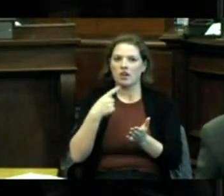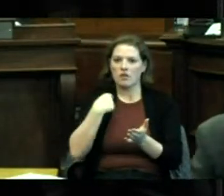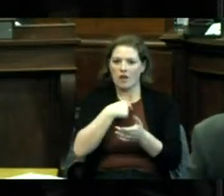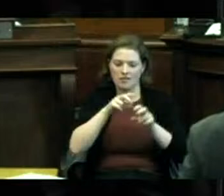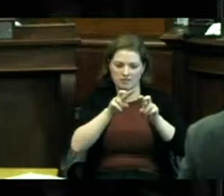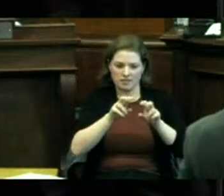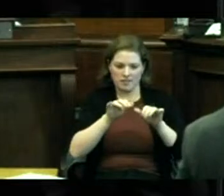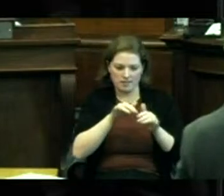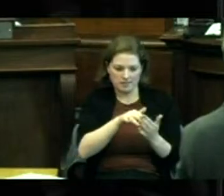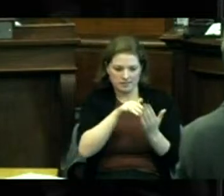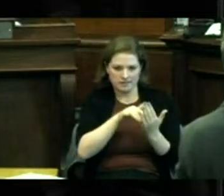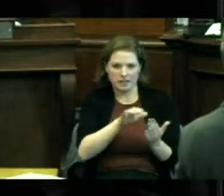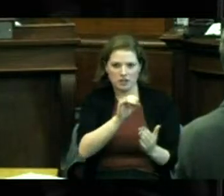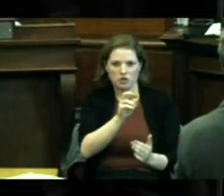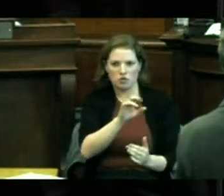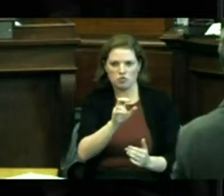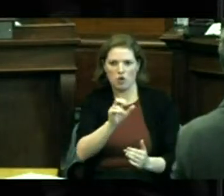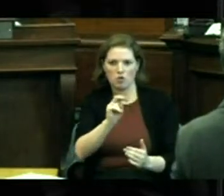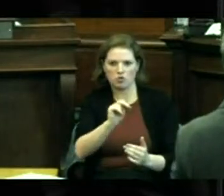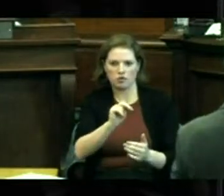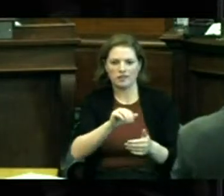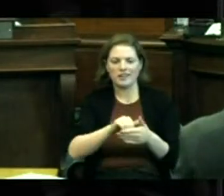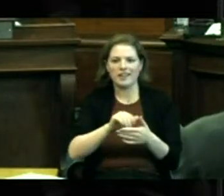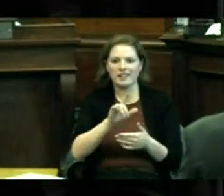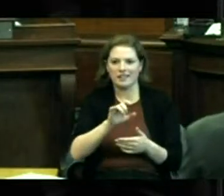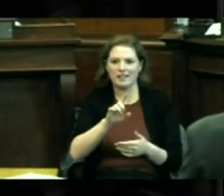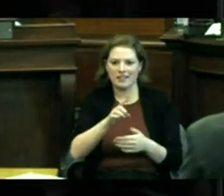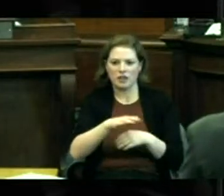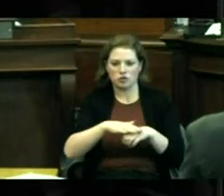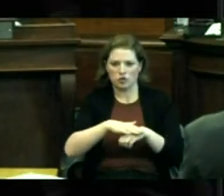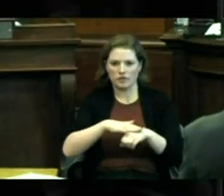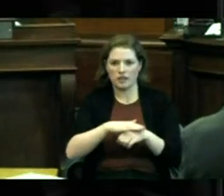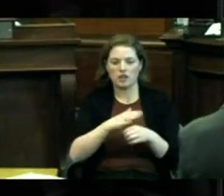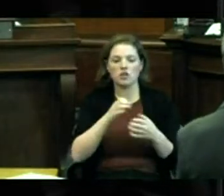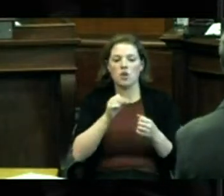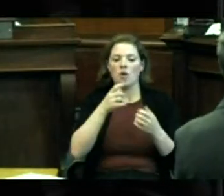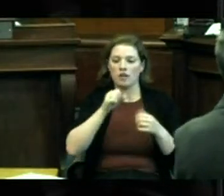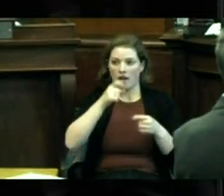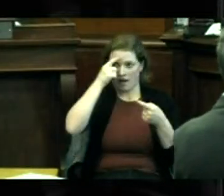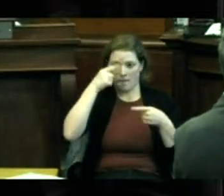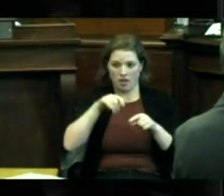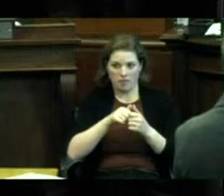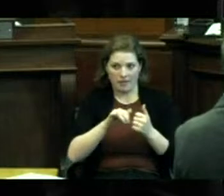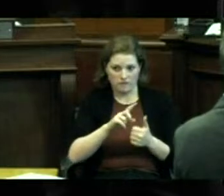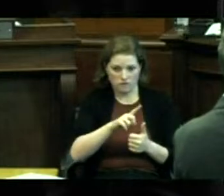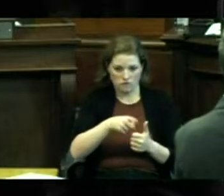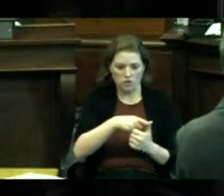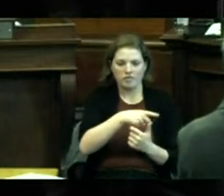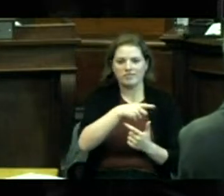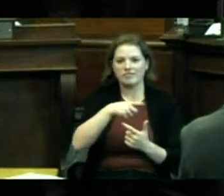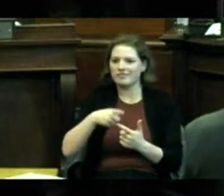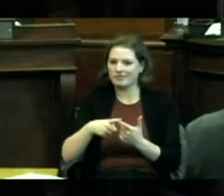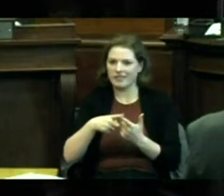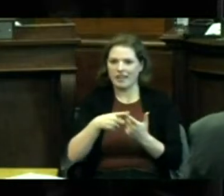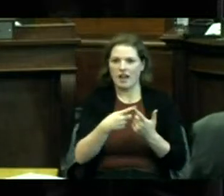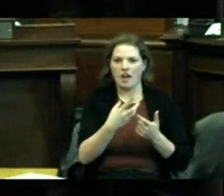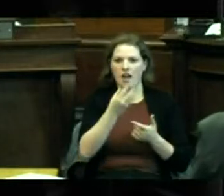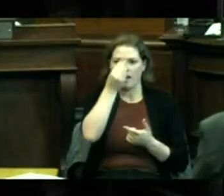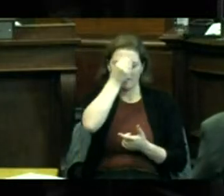do a study on corrosion in our lead services and things like